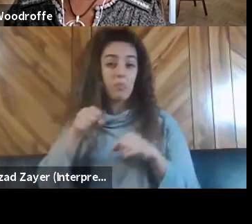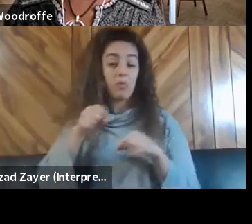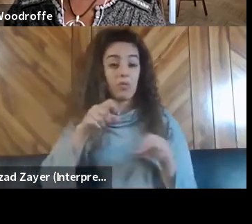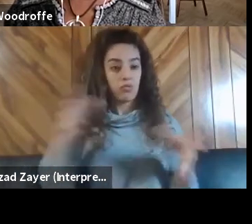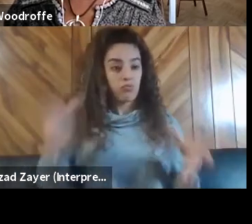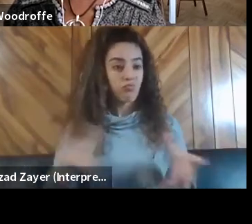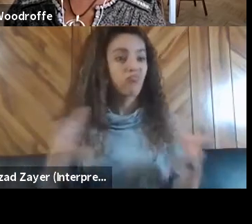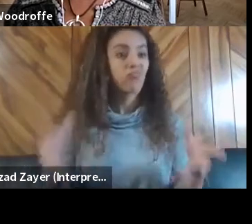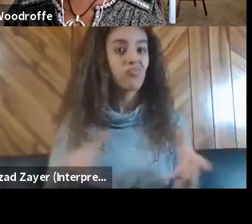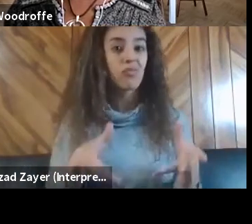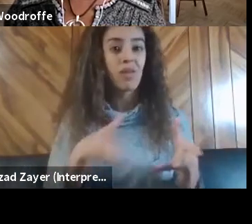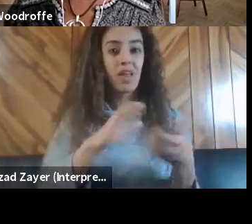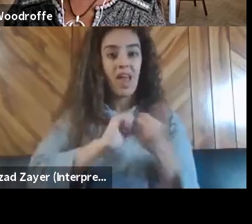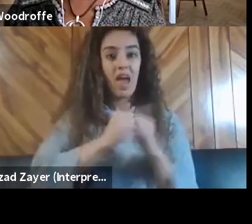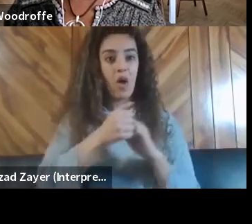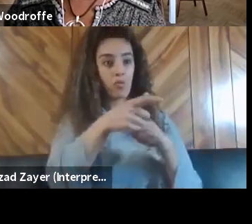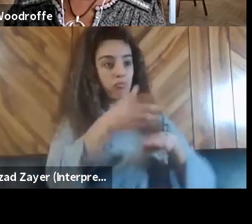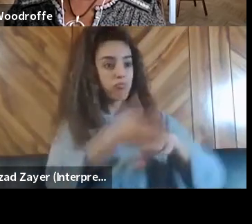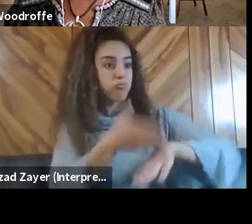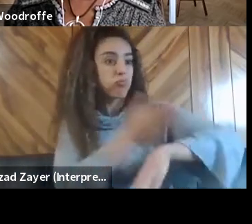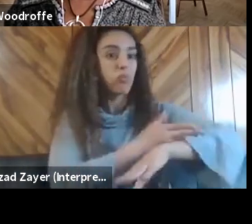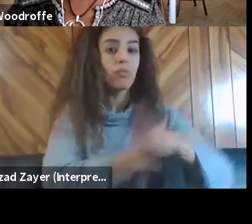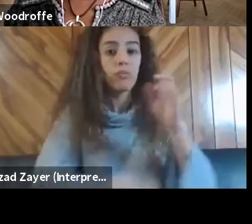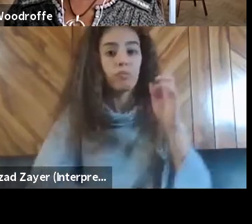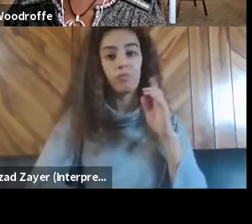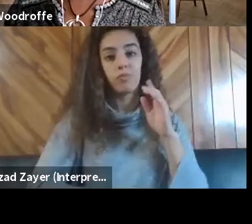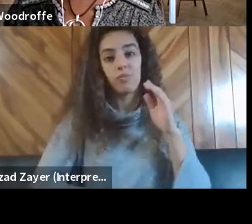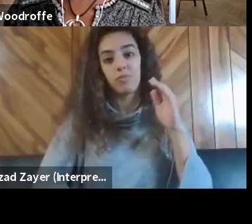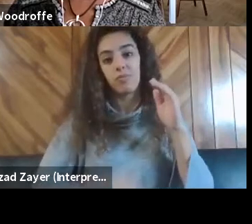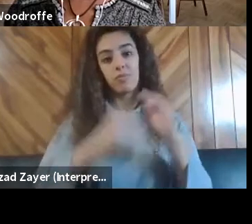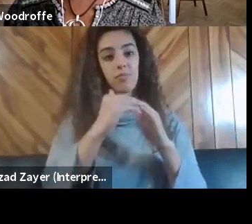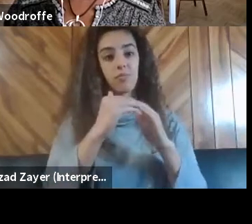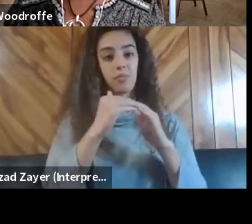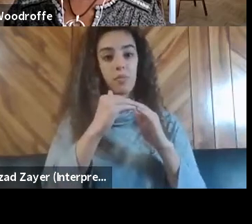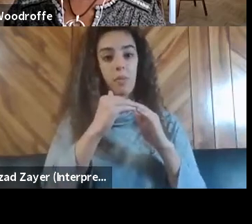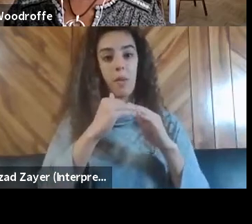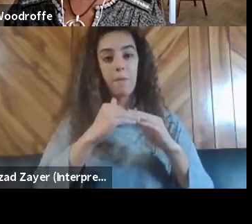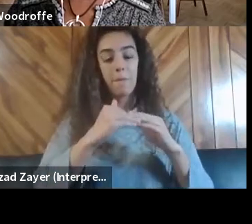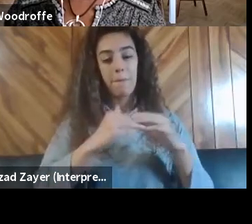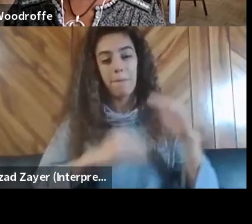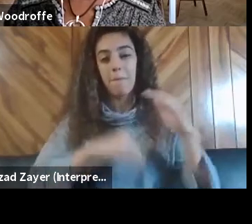I think that happens, listen, when you have people who